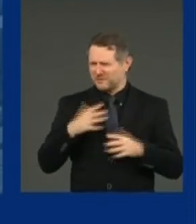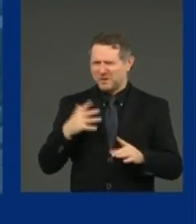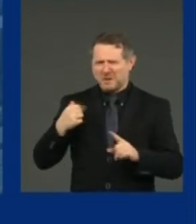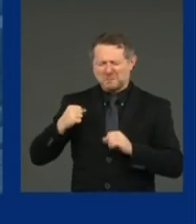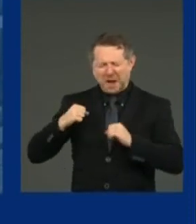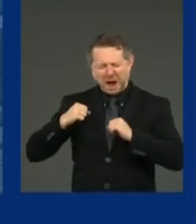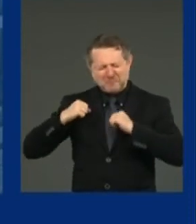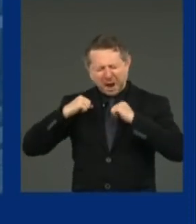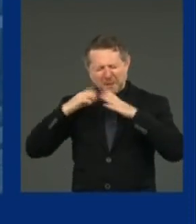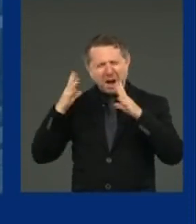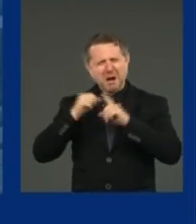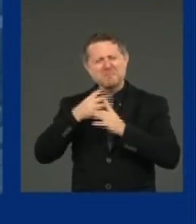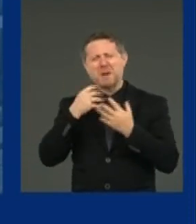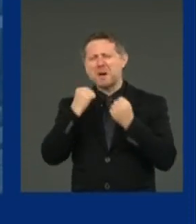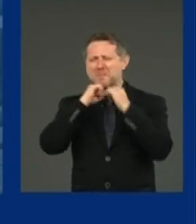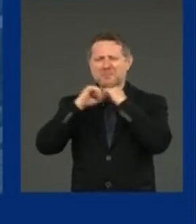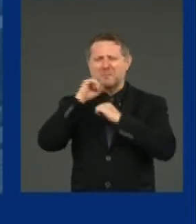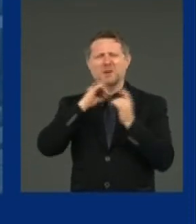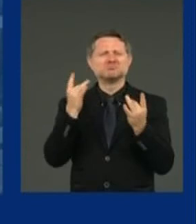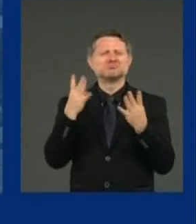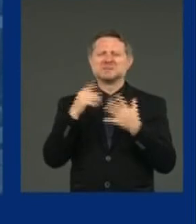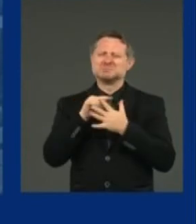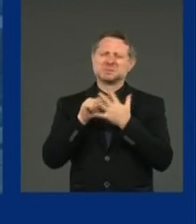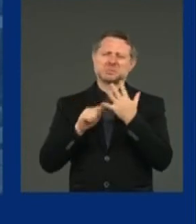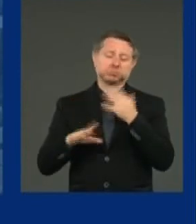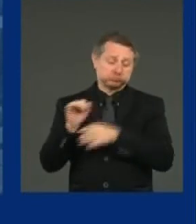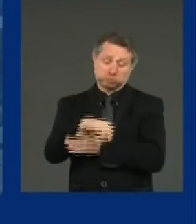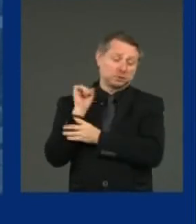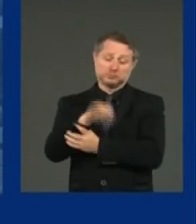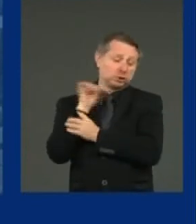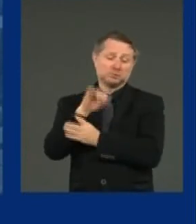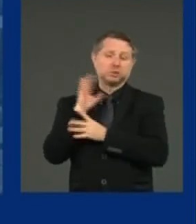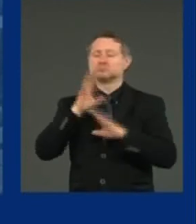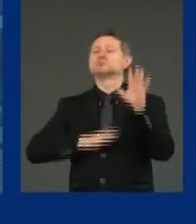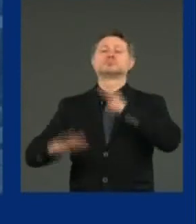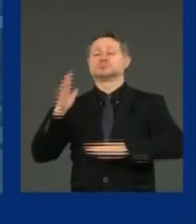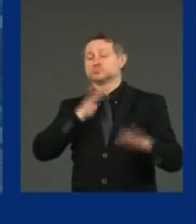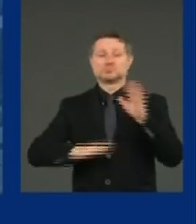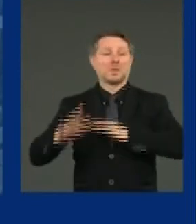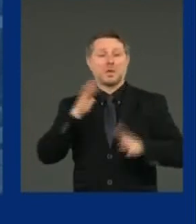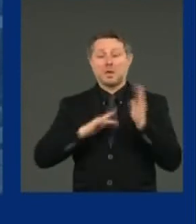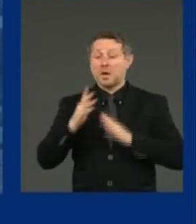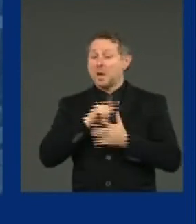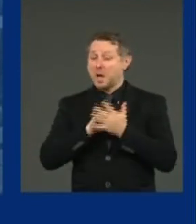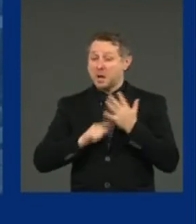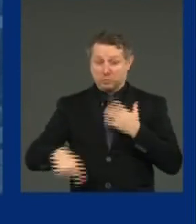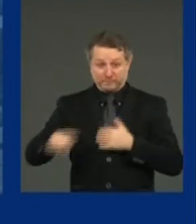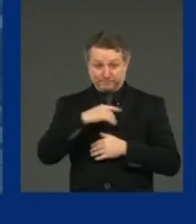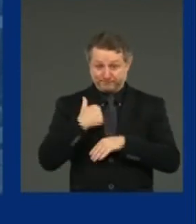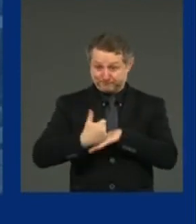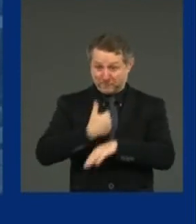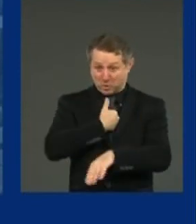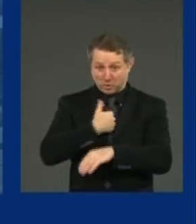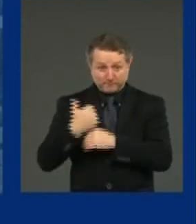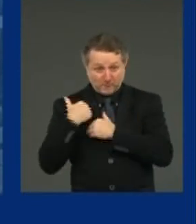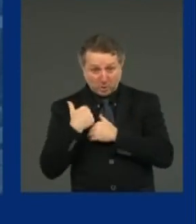THAT'S WHY WE HAVE TO THINK ABOUT GOING THROUGH THIS. WE TOOK A HARD BLOW. AND WE GOT KNOCKED DOWN.